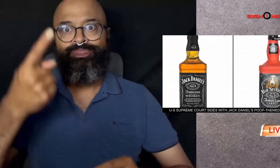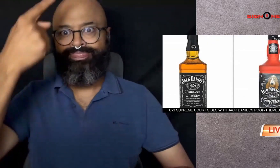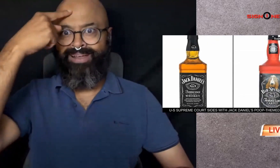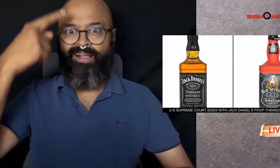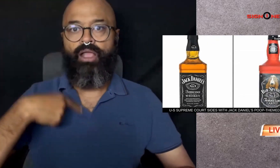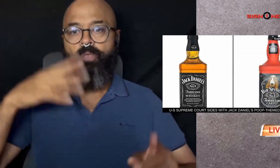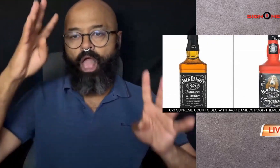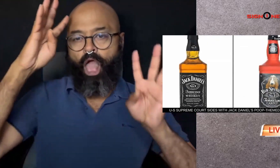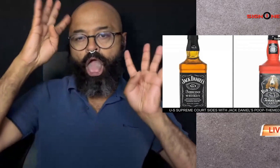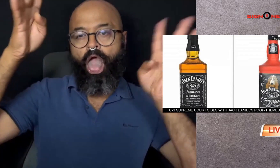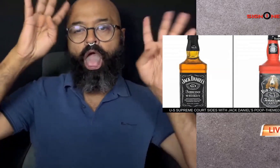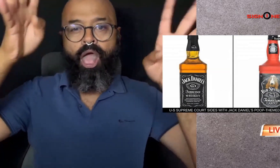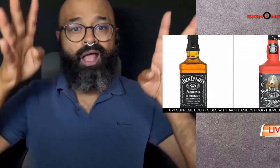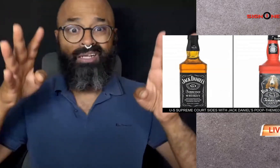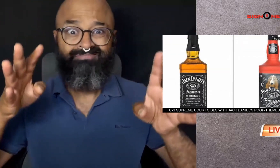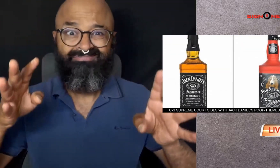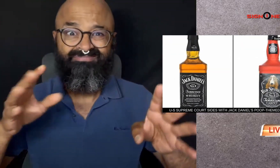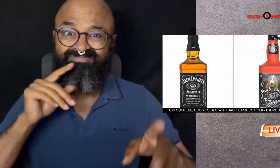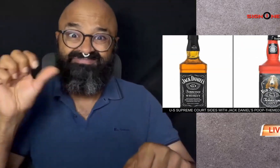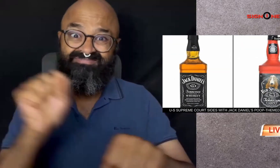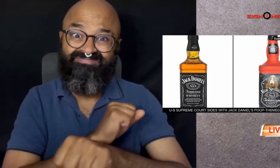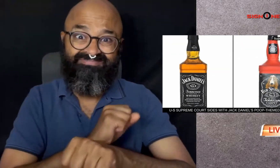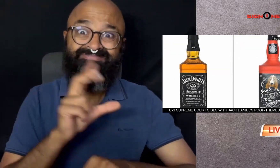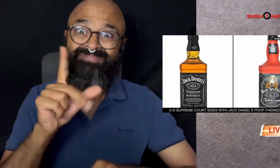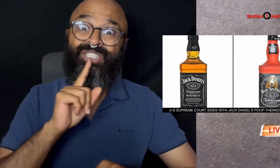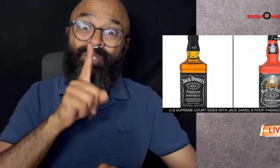this next story might sound like we made it up but it's true